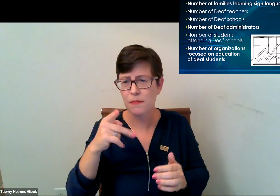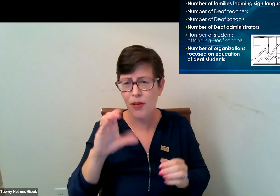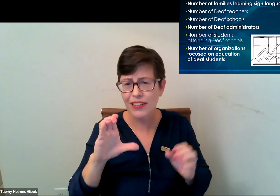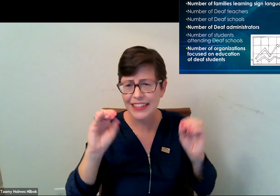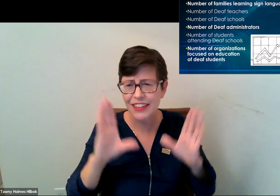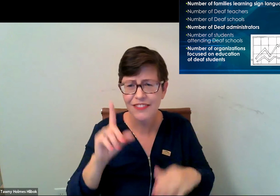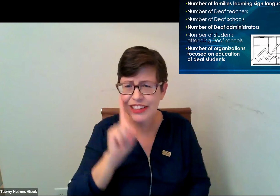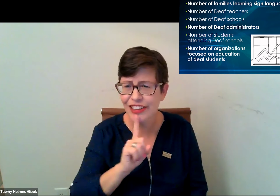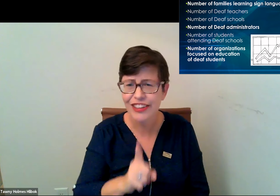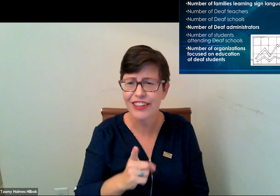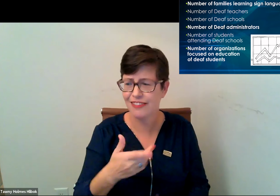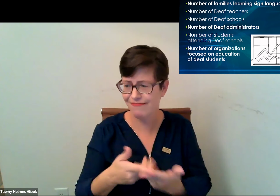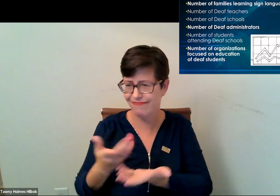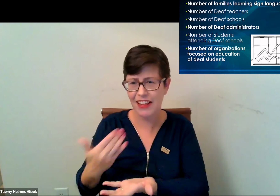Because they're a fit for the culture, we also need.